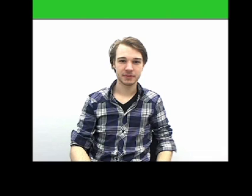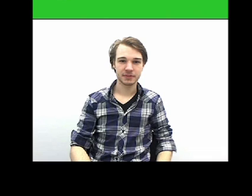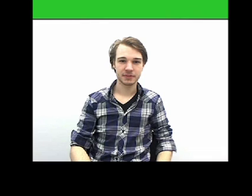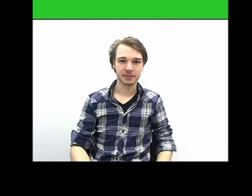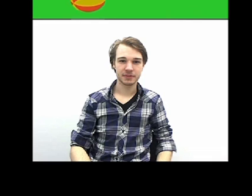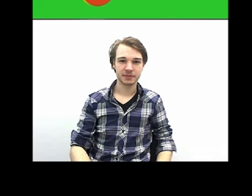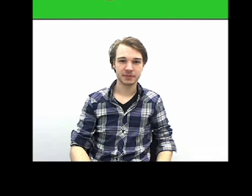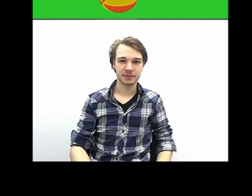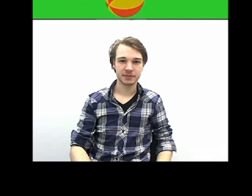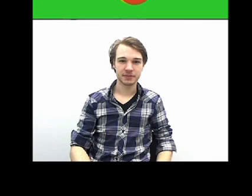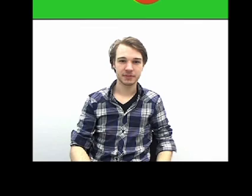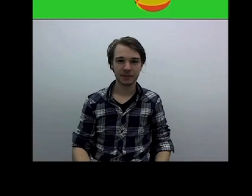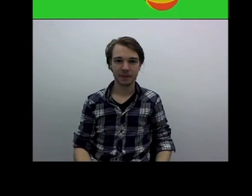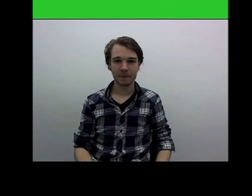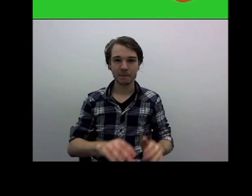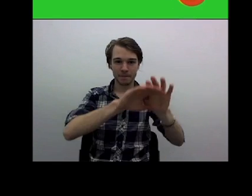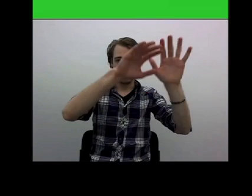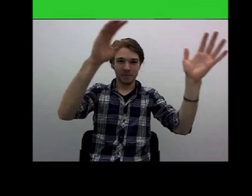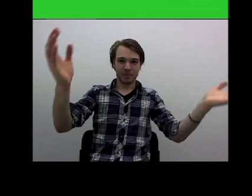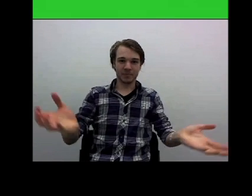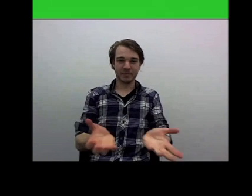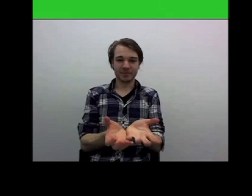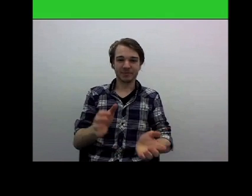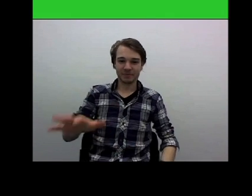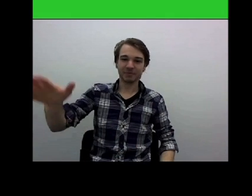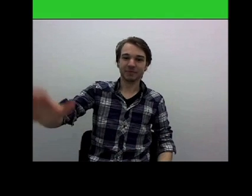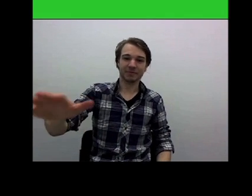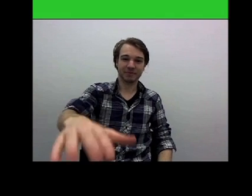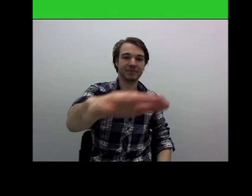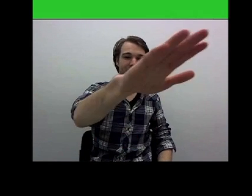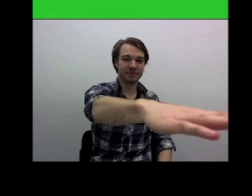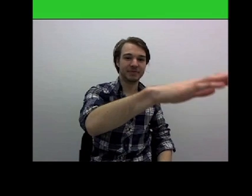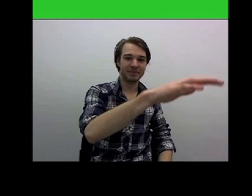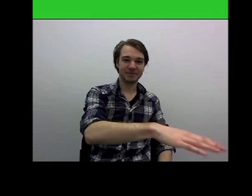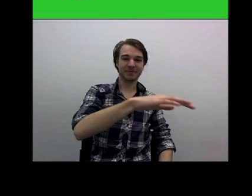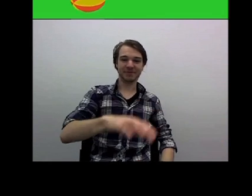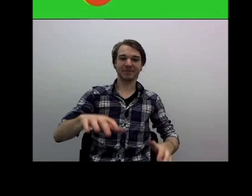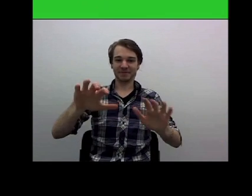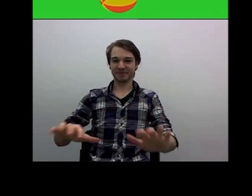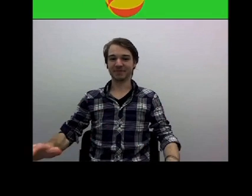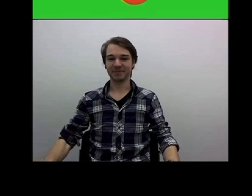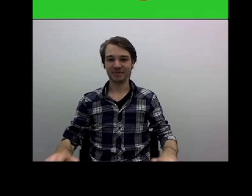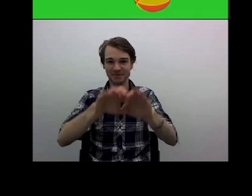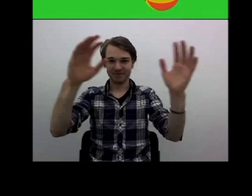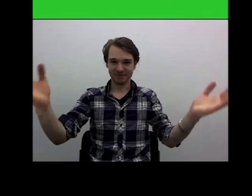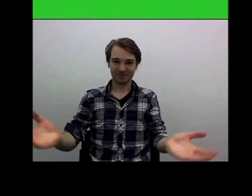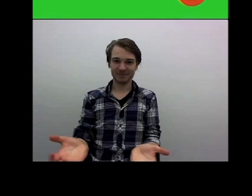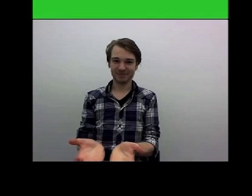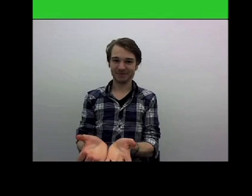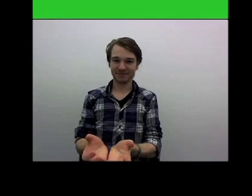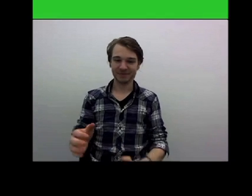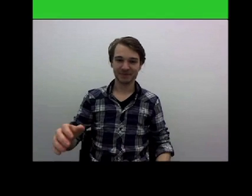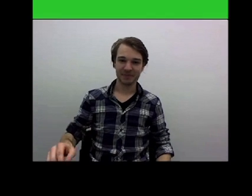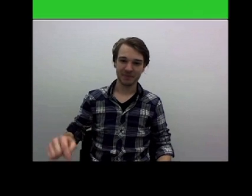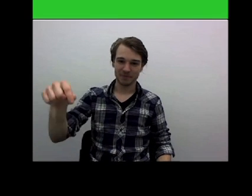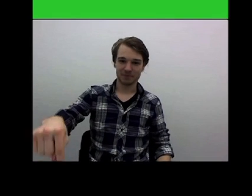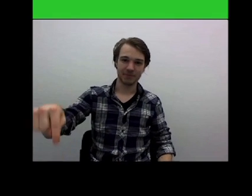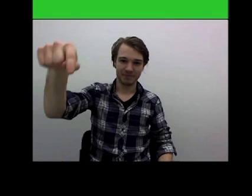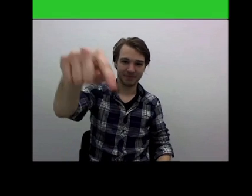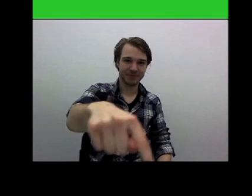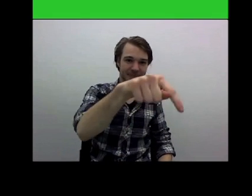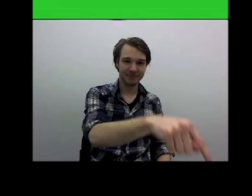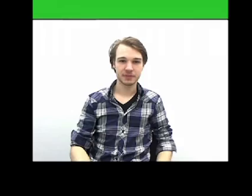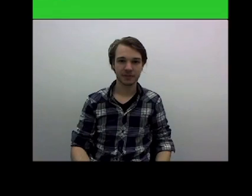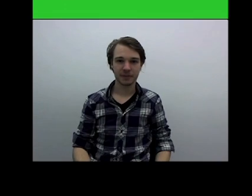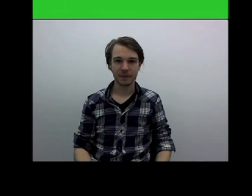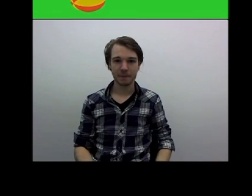camera, so, something like this. And the initial language in this experiment was